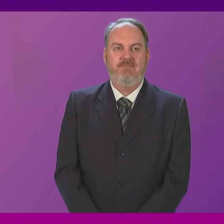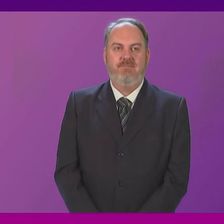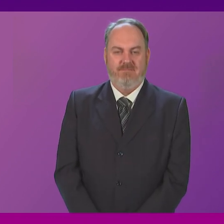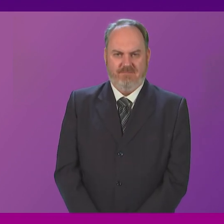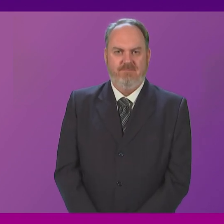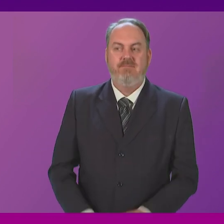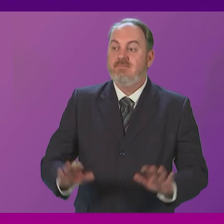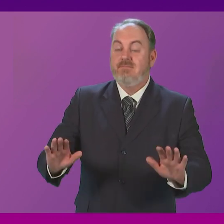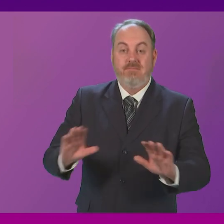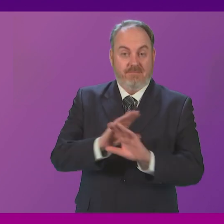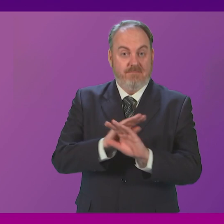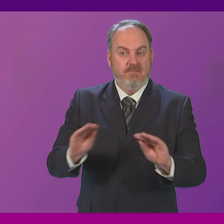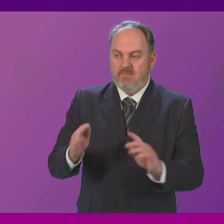I can confirm that you have voted, Mr Stewart.